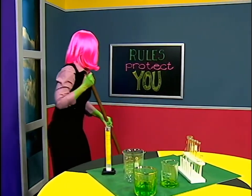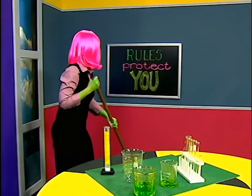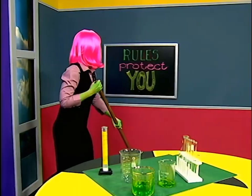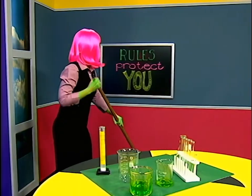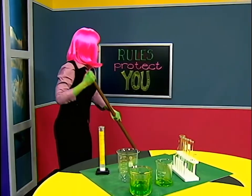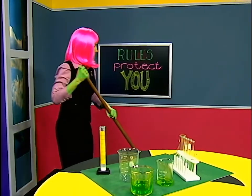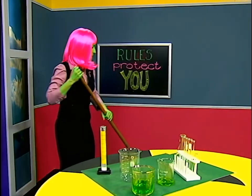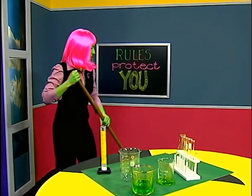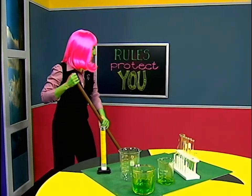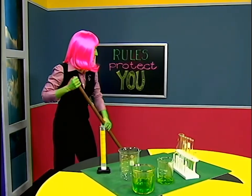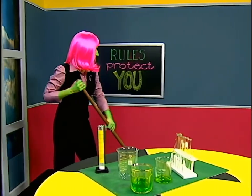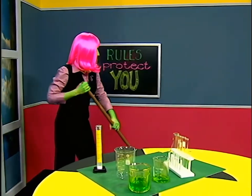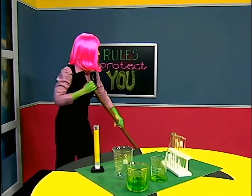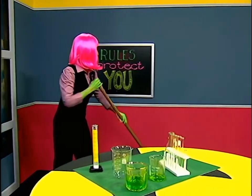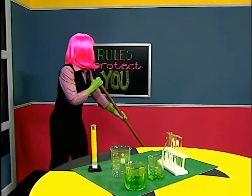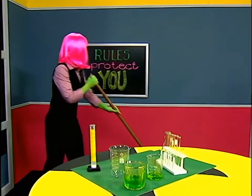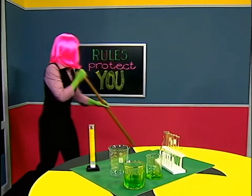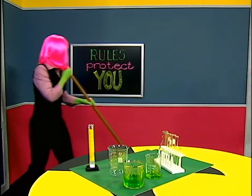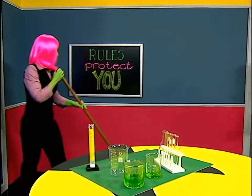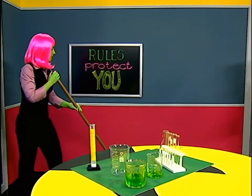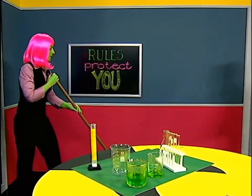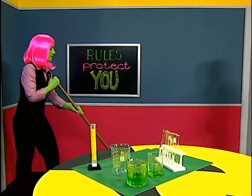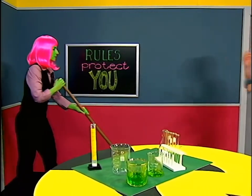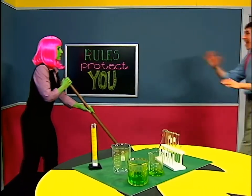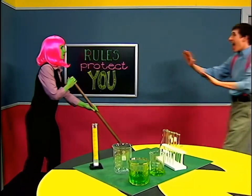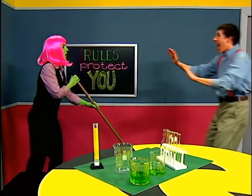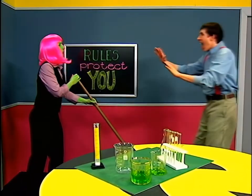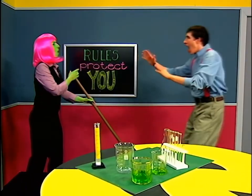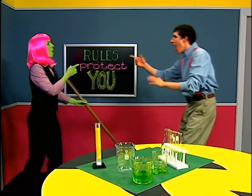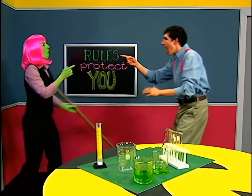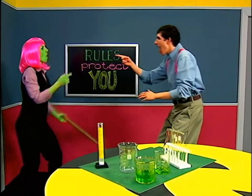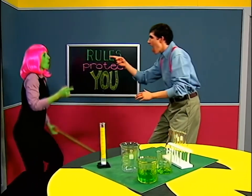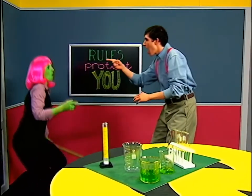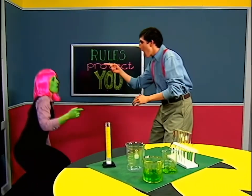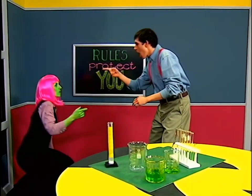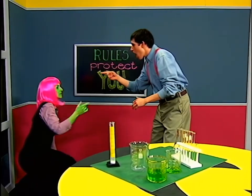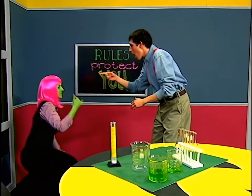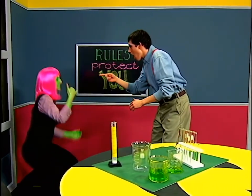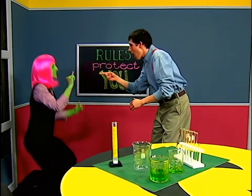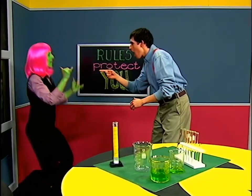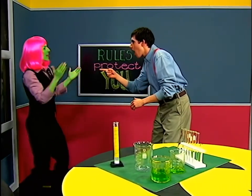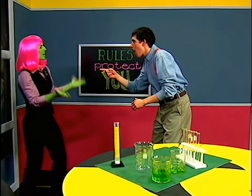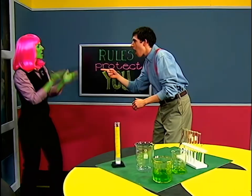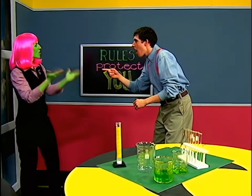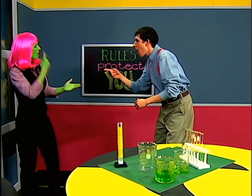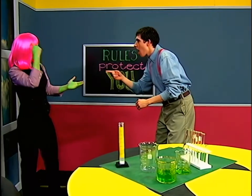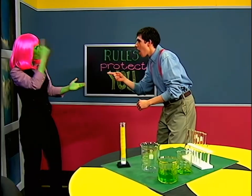I'M GOING TO GET THAT BOY! HUH? HAVE YOU SEEN BILLY? UM, UHH.